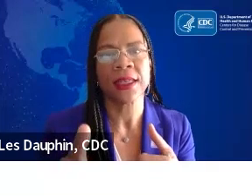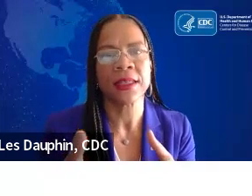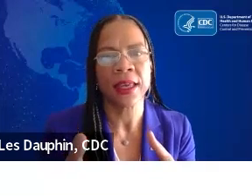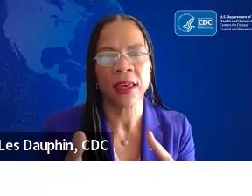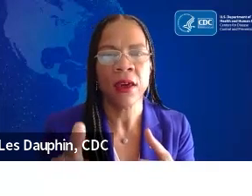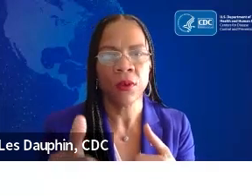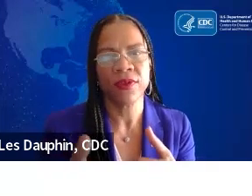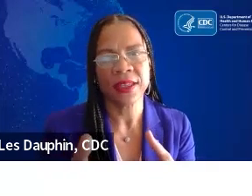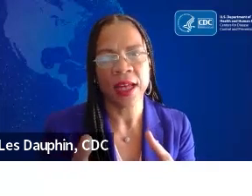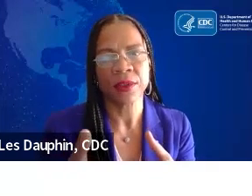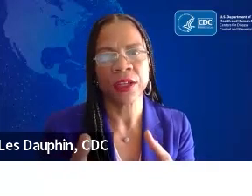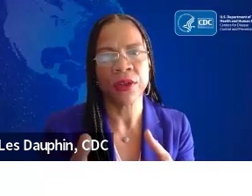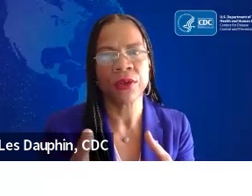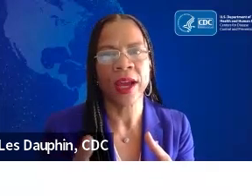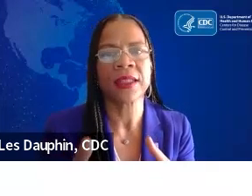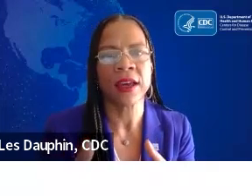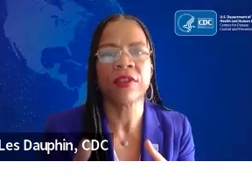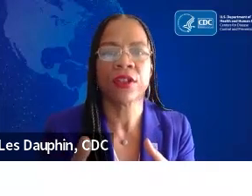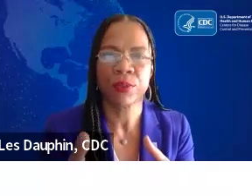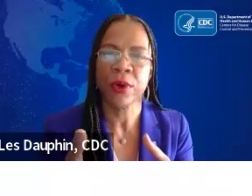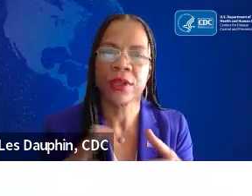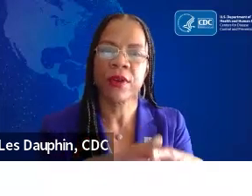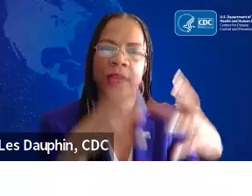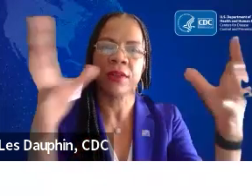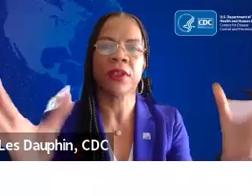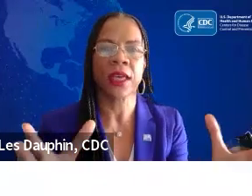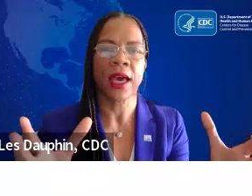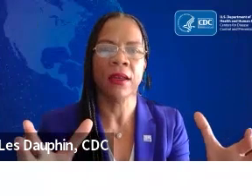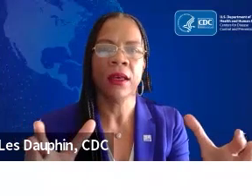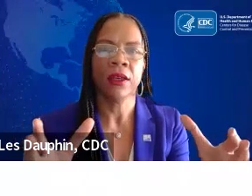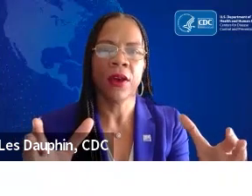we've established a new grants governance board so that we can look at, you know,